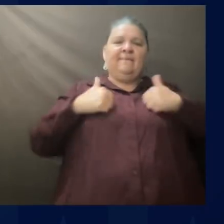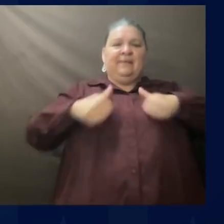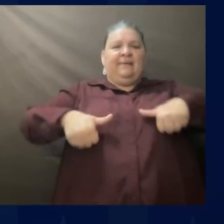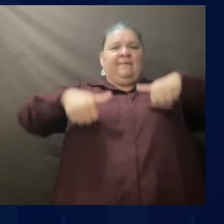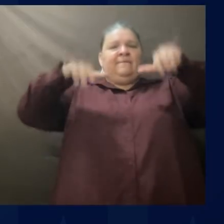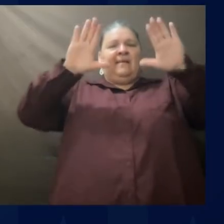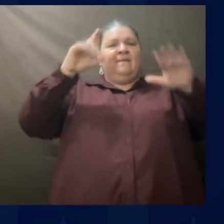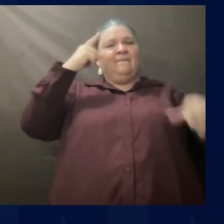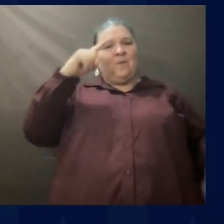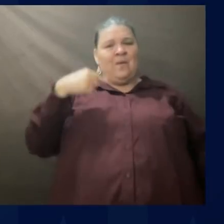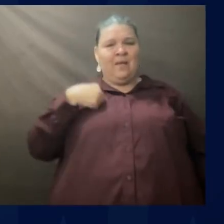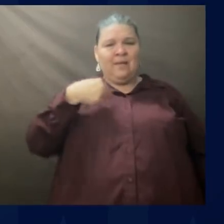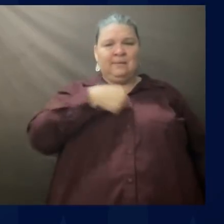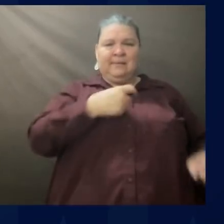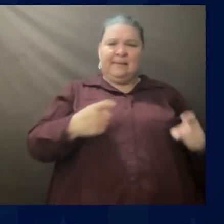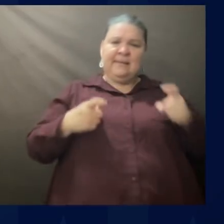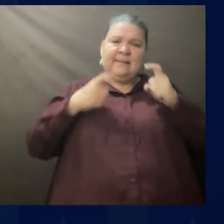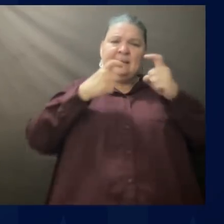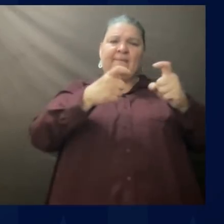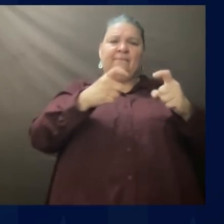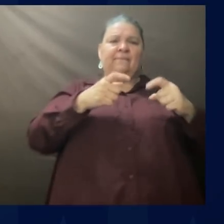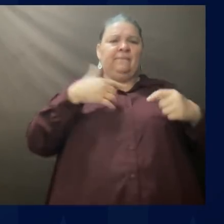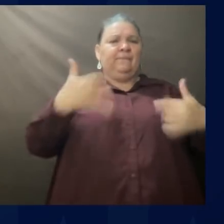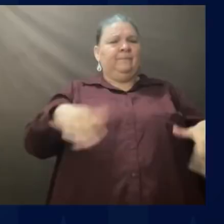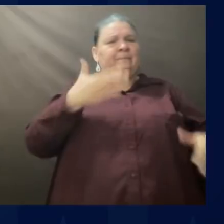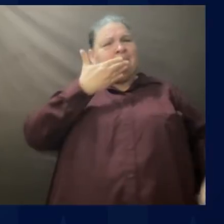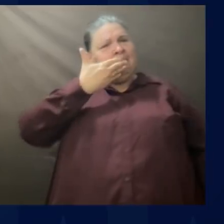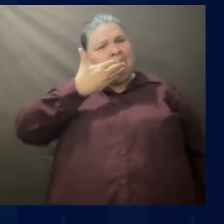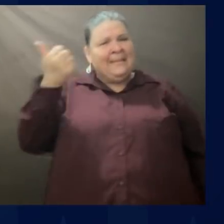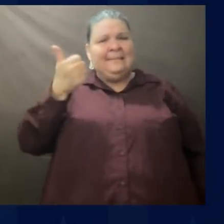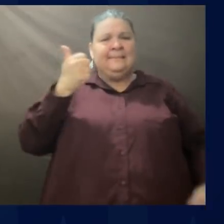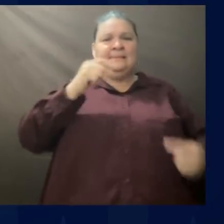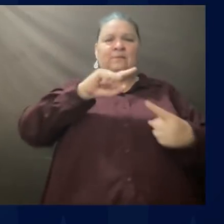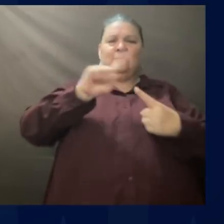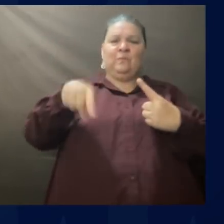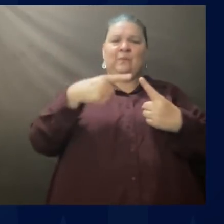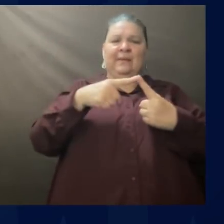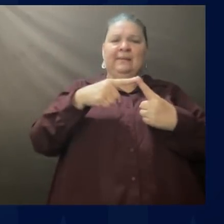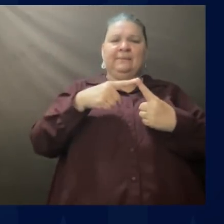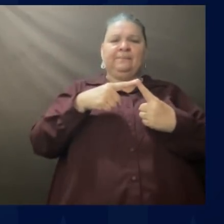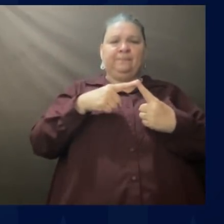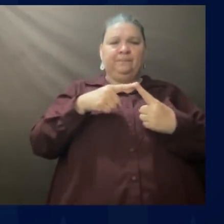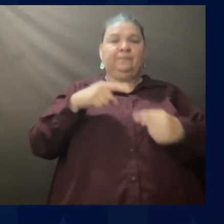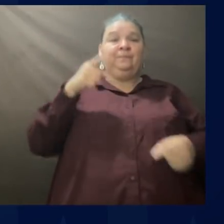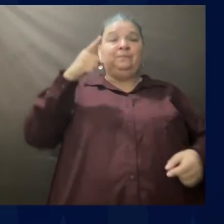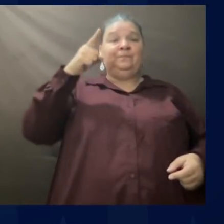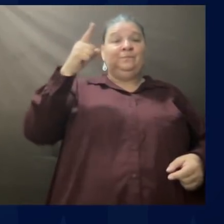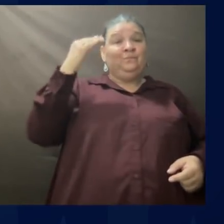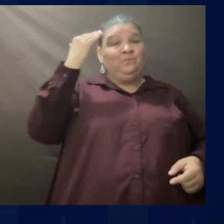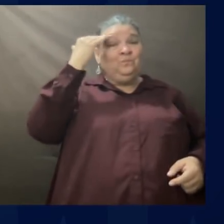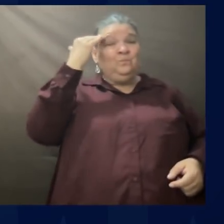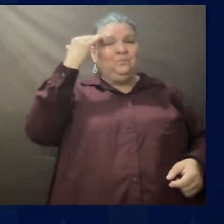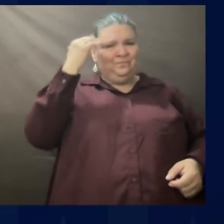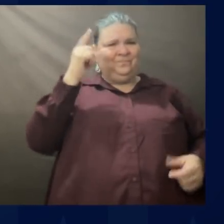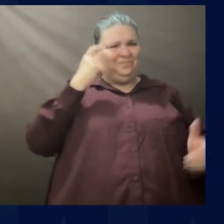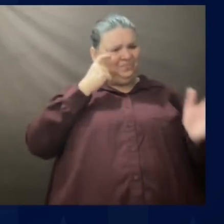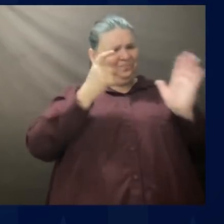I want to acknowledge that we’re making progress in key areas like the comprehensive, bipartisan legislation